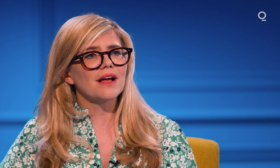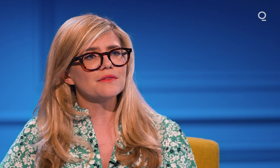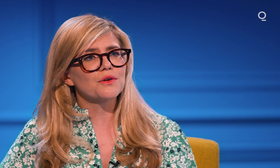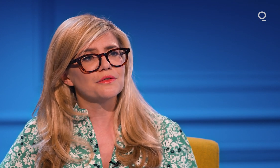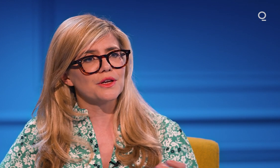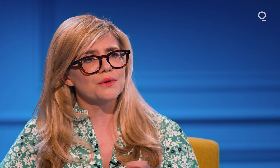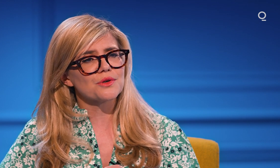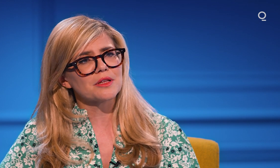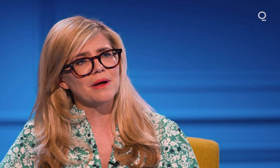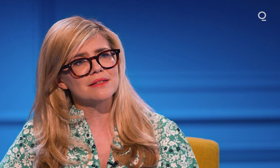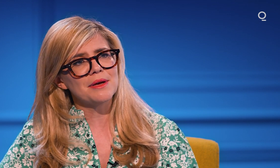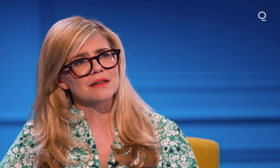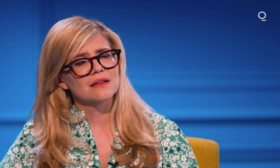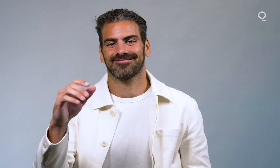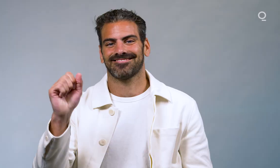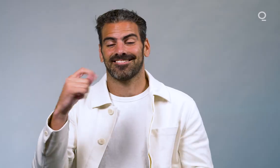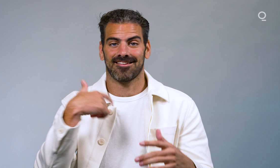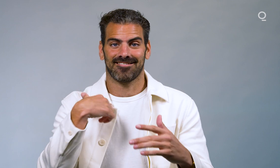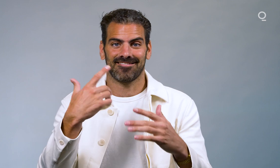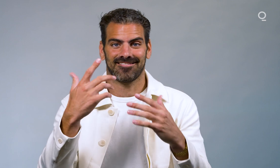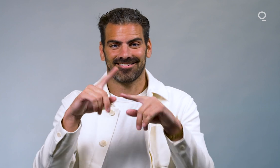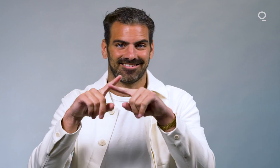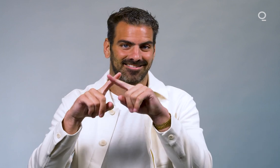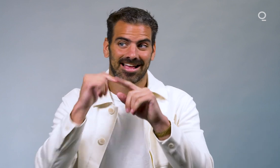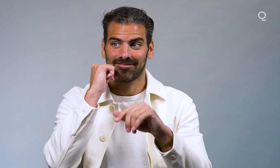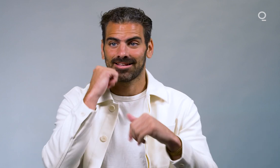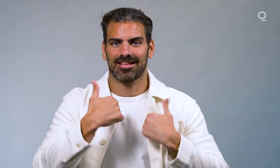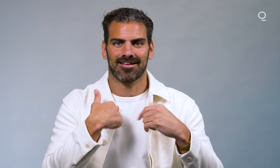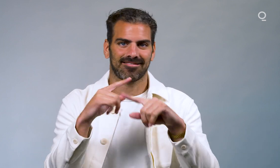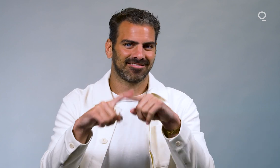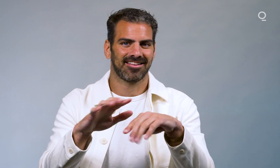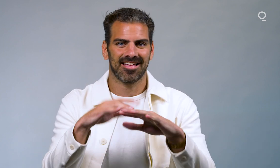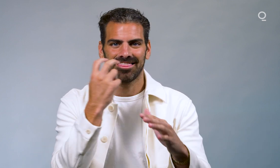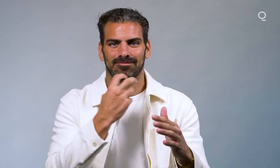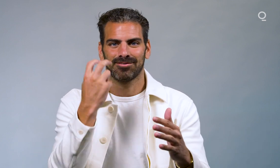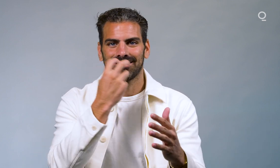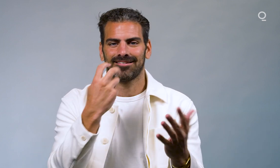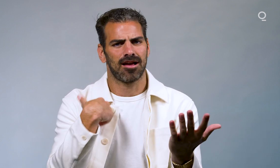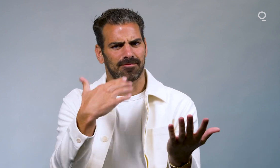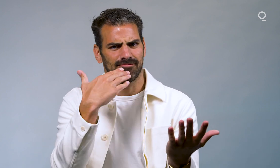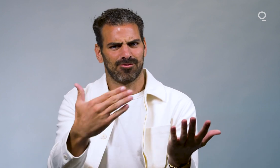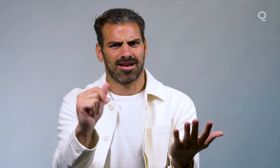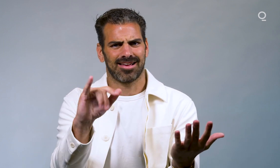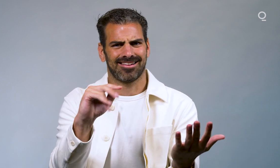Was that difficult for you during the pandemic? Definitely, definitely. You know, for me in everyday life,